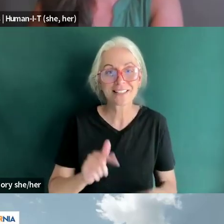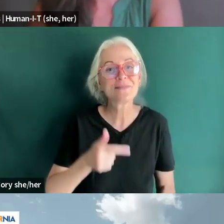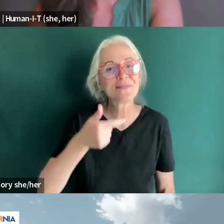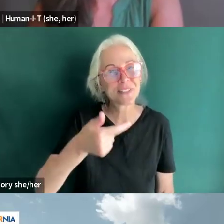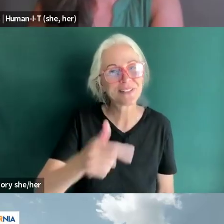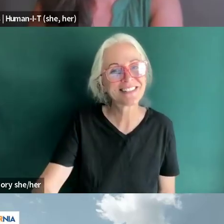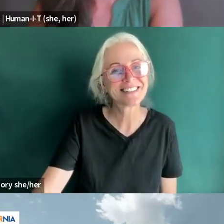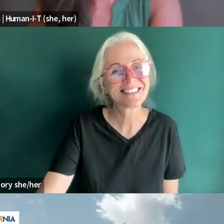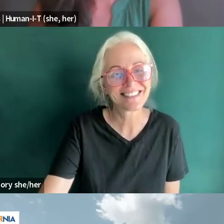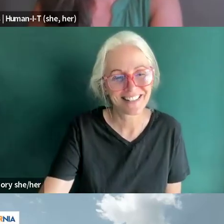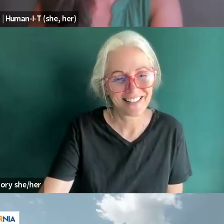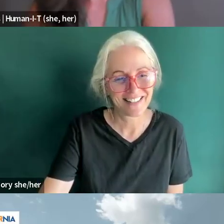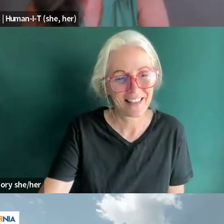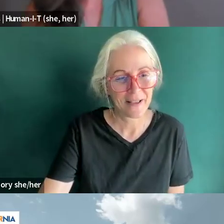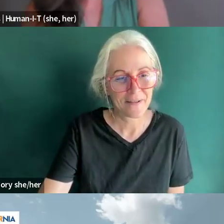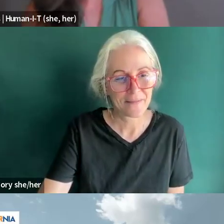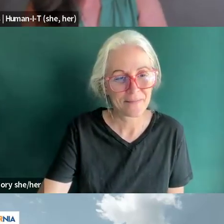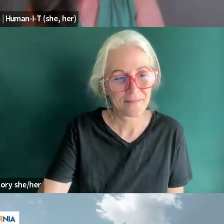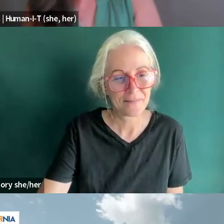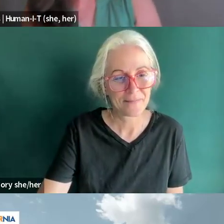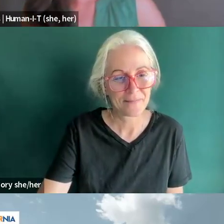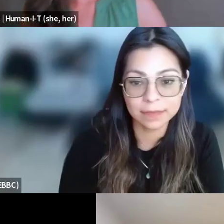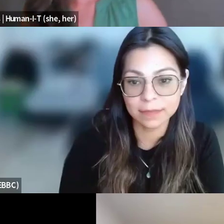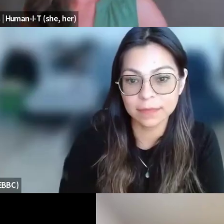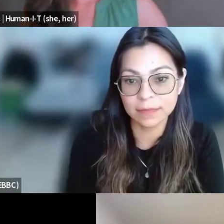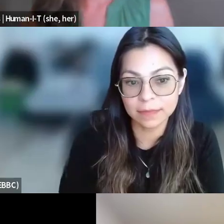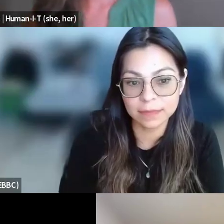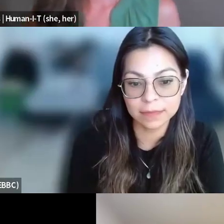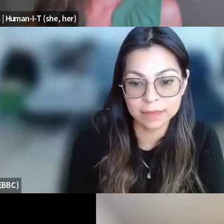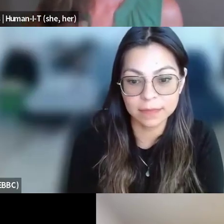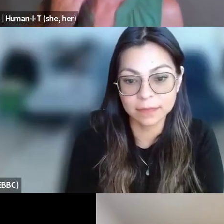Fantastic. Thank you so much. And I'm talking to my team that our optimism and ambition have gotten